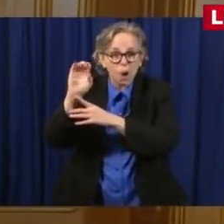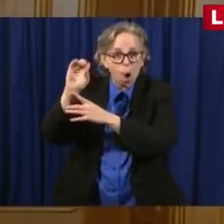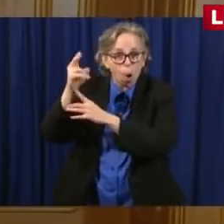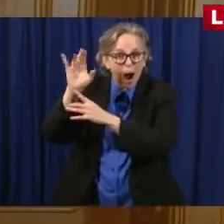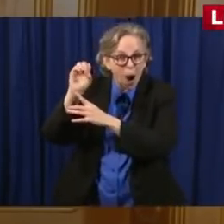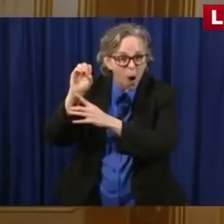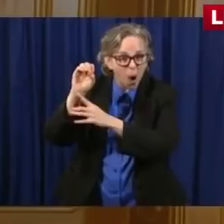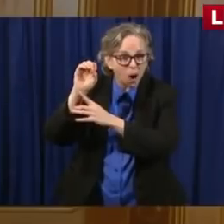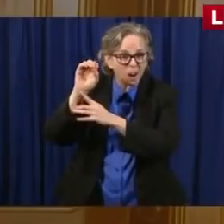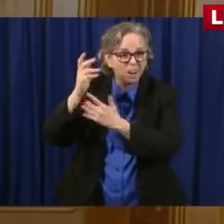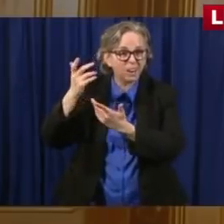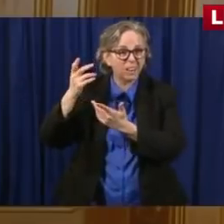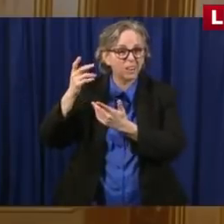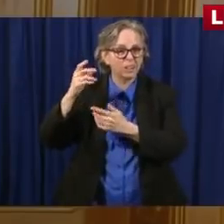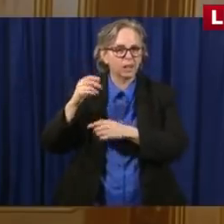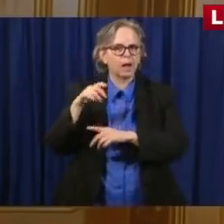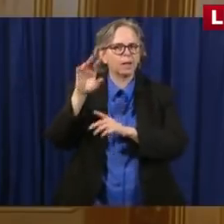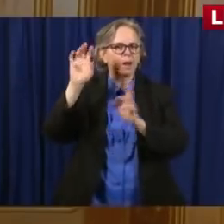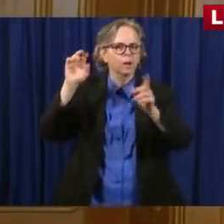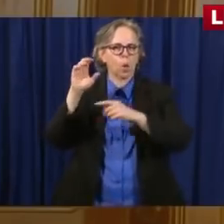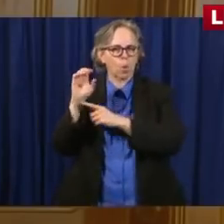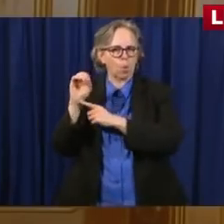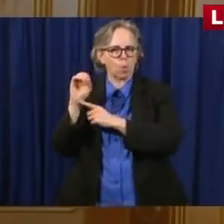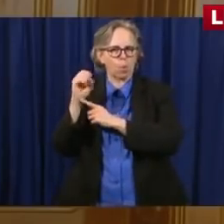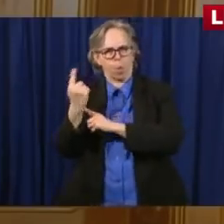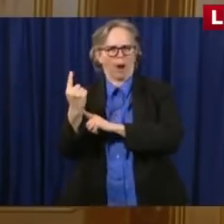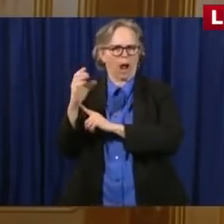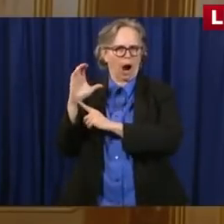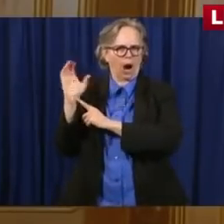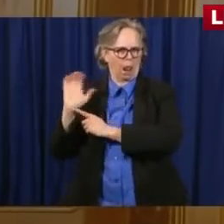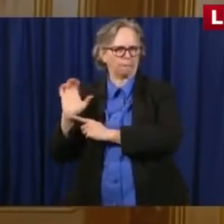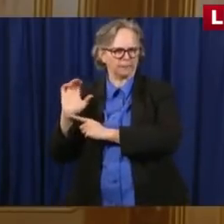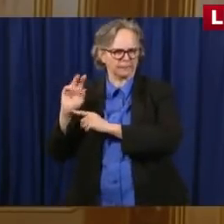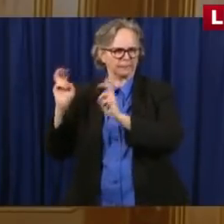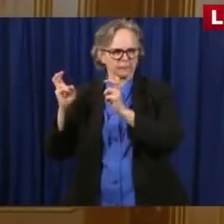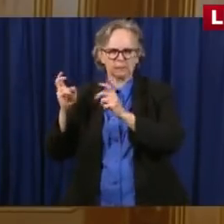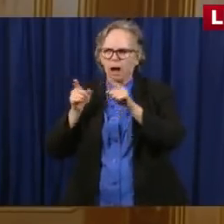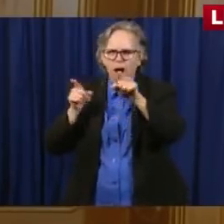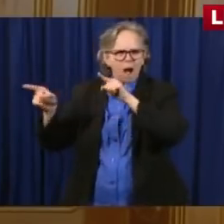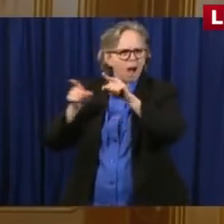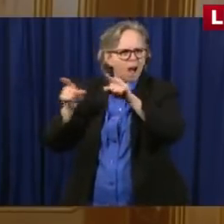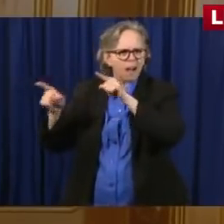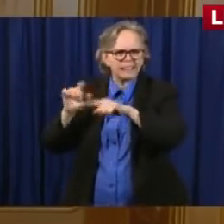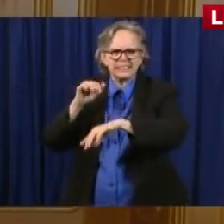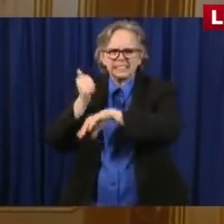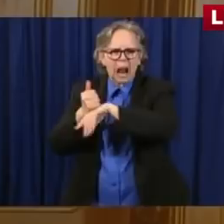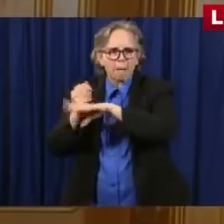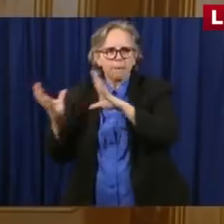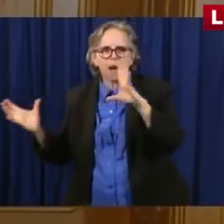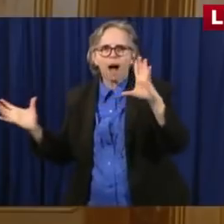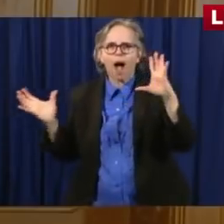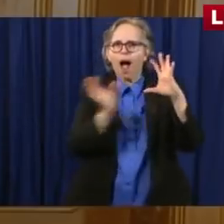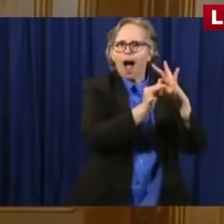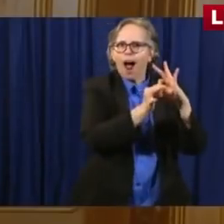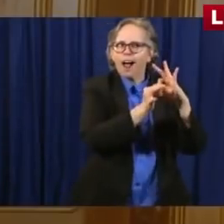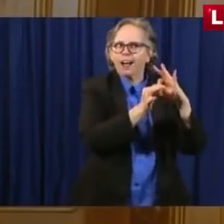I ALSO WANT TO THINK JOHN’S OHIO AND ONE COLUMBUS FOR ACHINGLY CONNECTION TO.